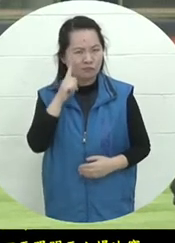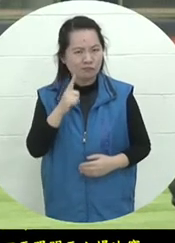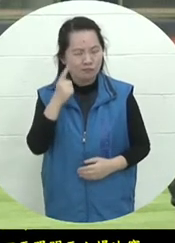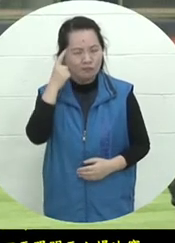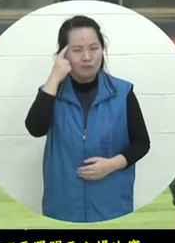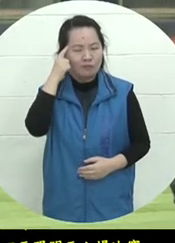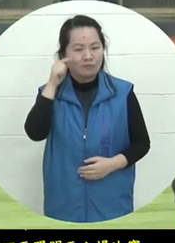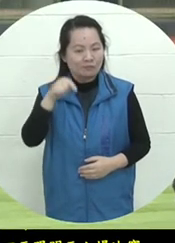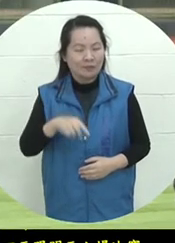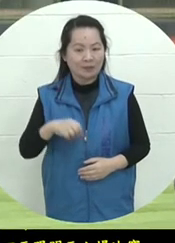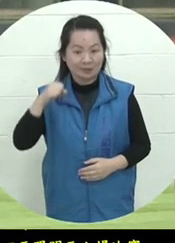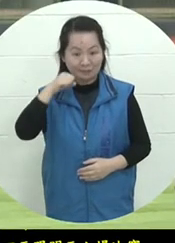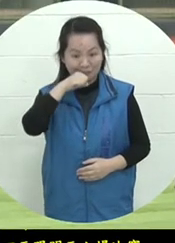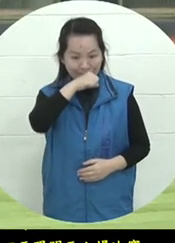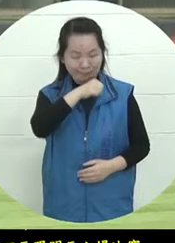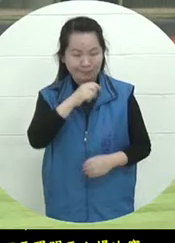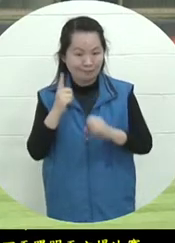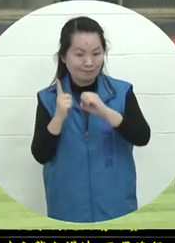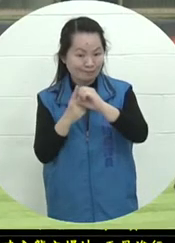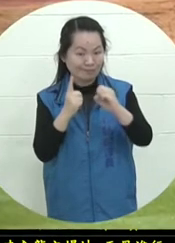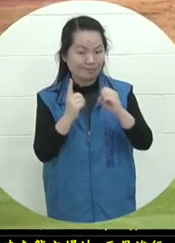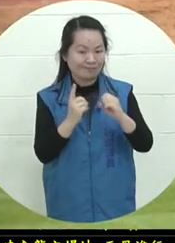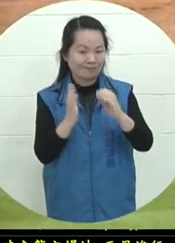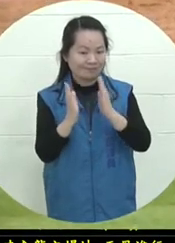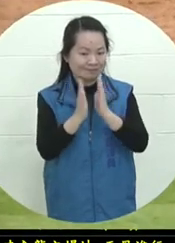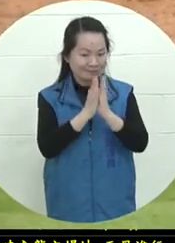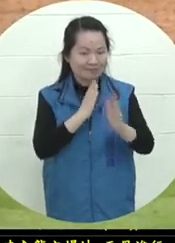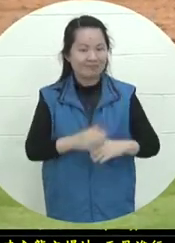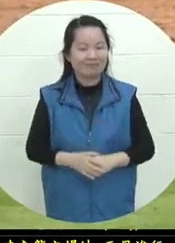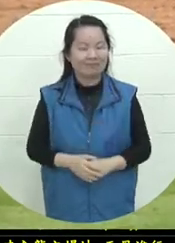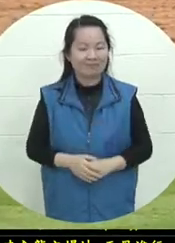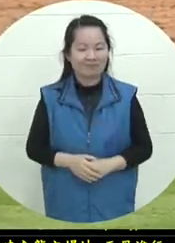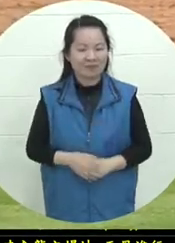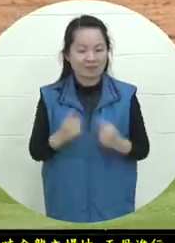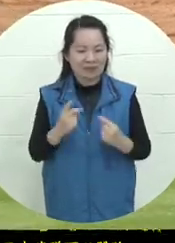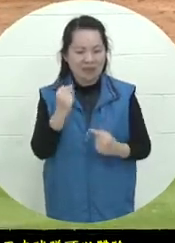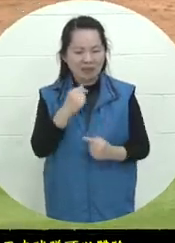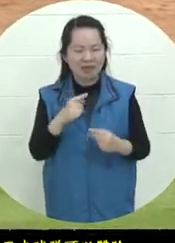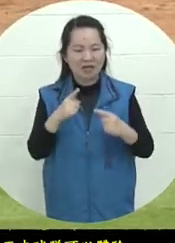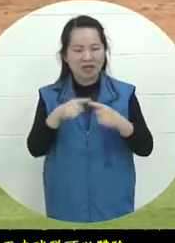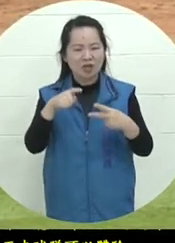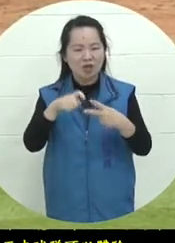the feeling of playing a game here with the Taiwan Professional Baseball Team , which is also a very special